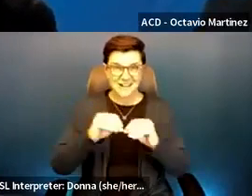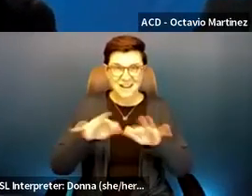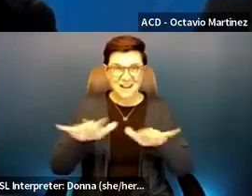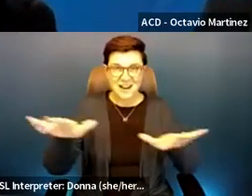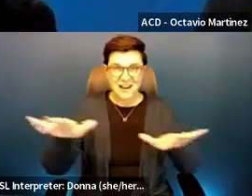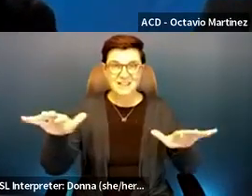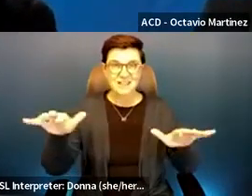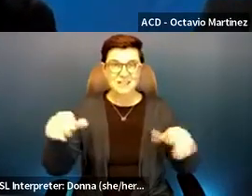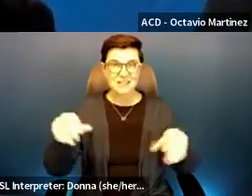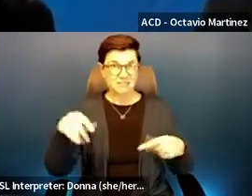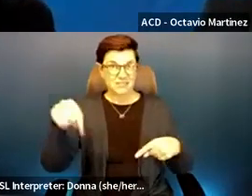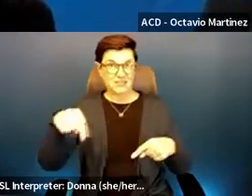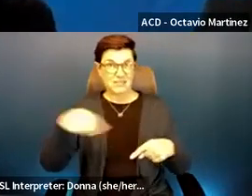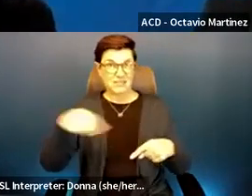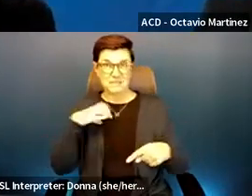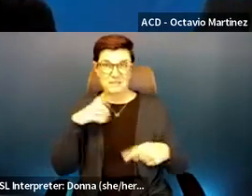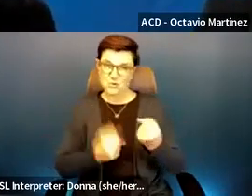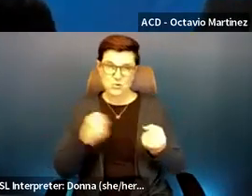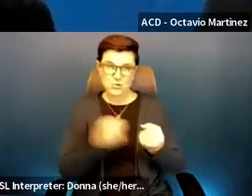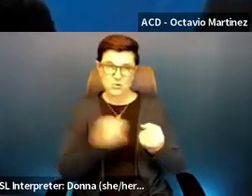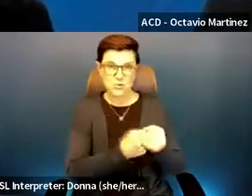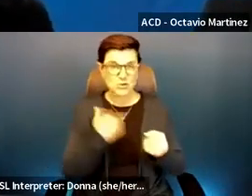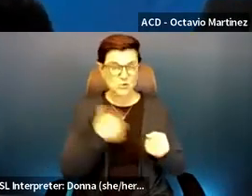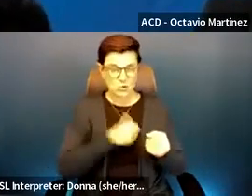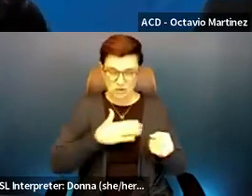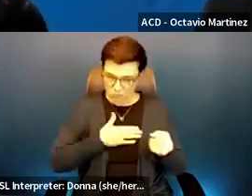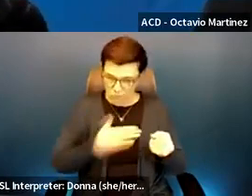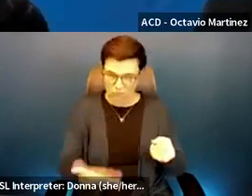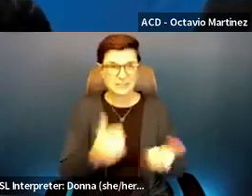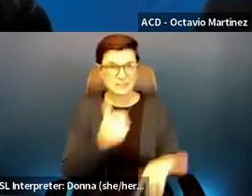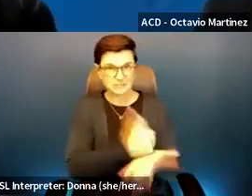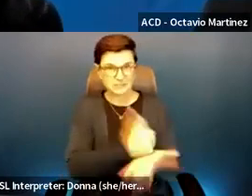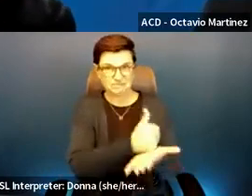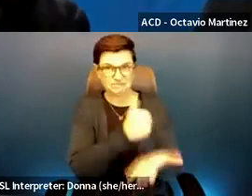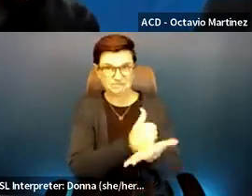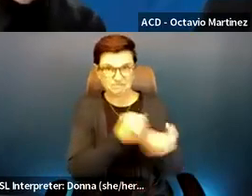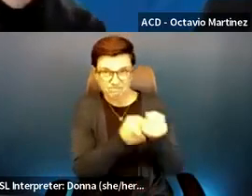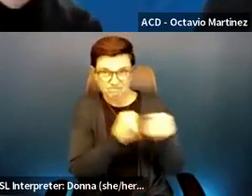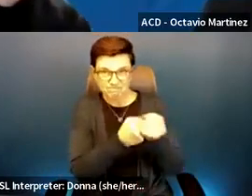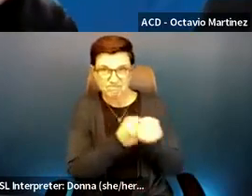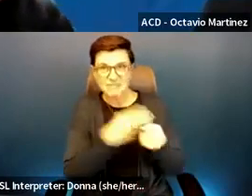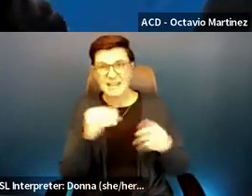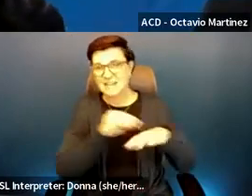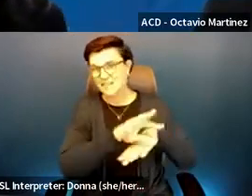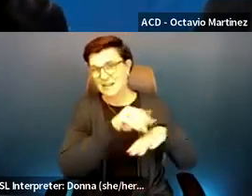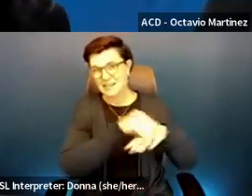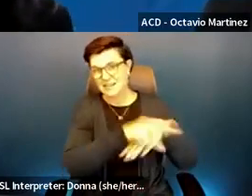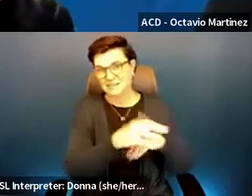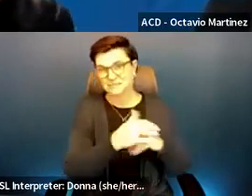We will be willing, ready, and waiting to continue to provide advice because, as you said, this is the first big step forward,